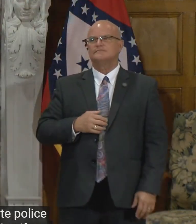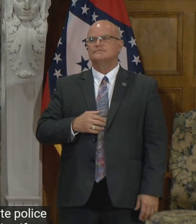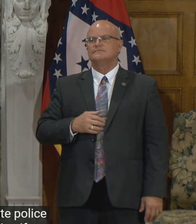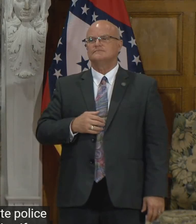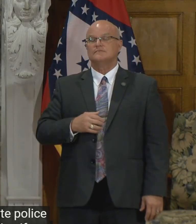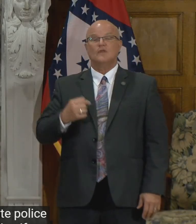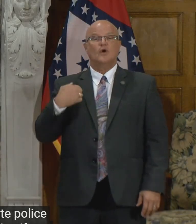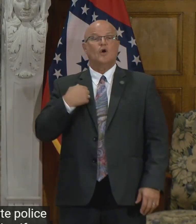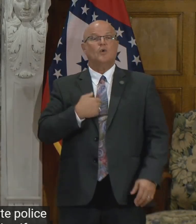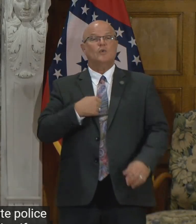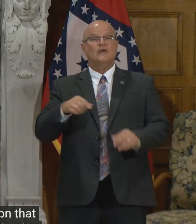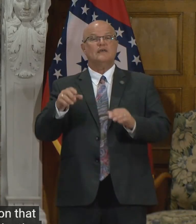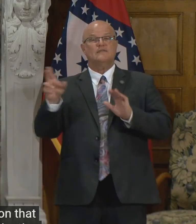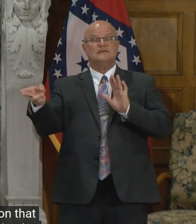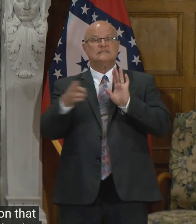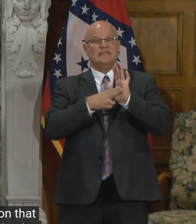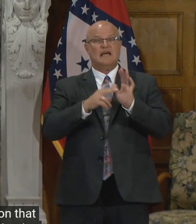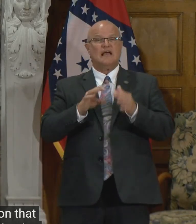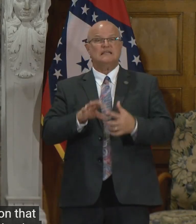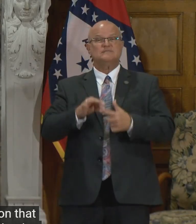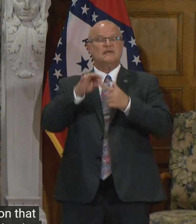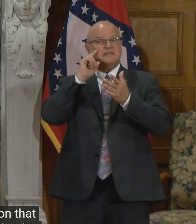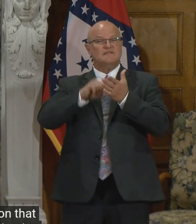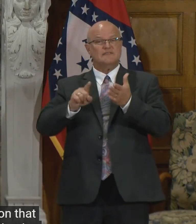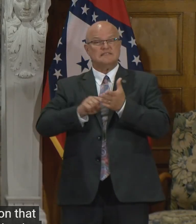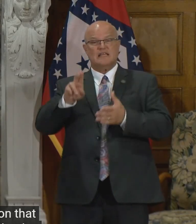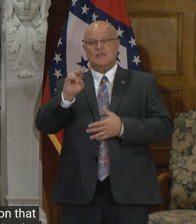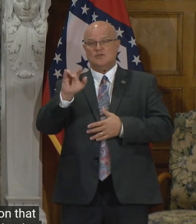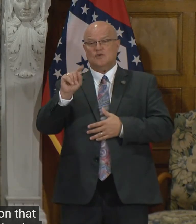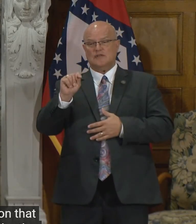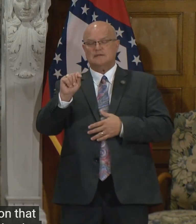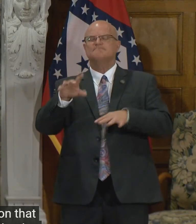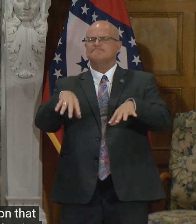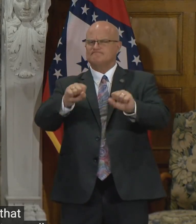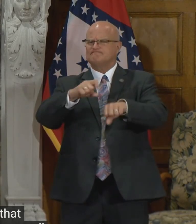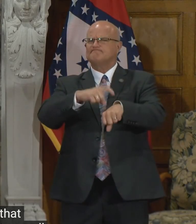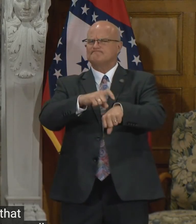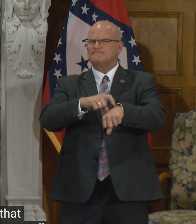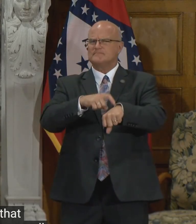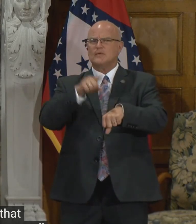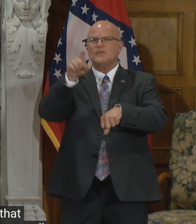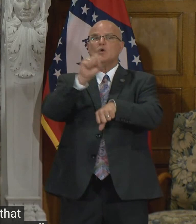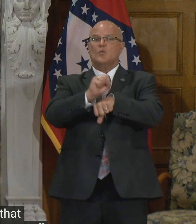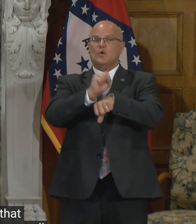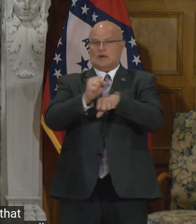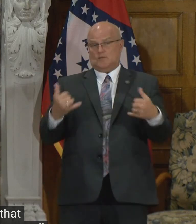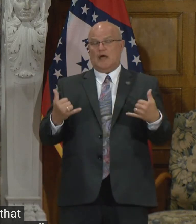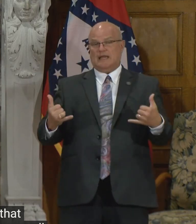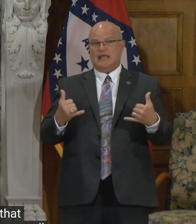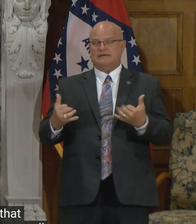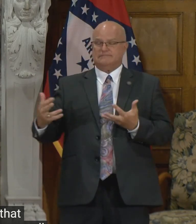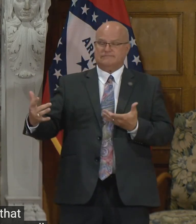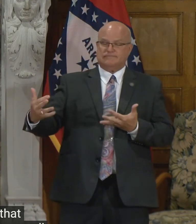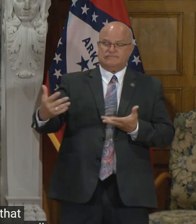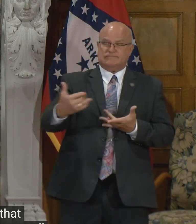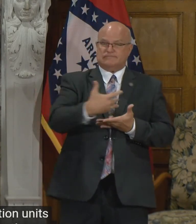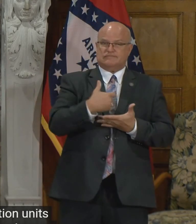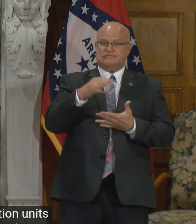We've assigned that investigation into what we call our special investigation units, and it's going to take some time. We they're out there working right now together, the facts and the evidence,